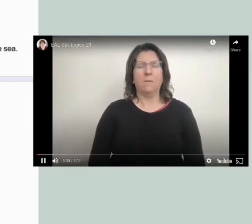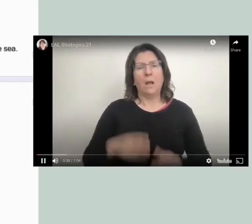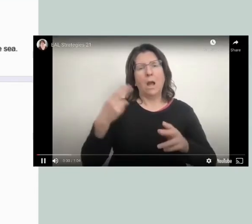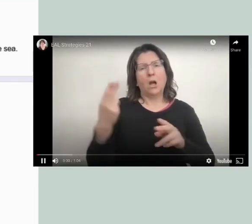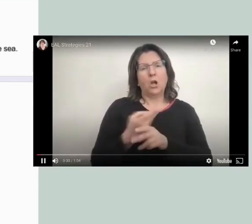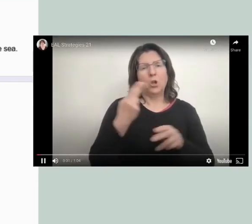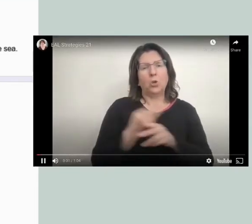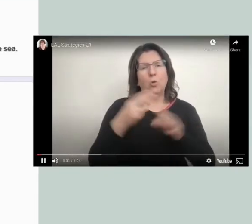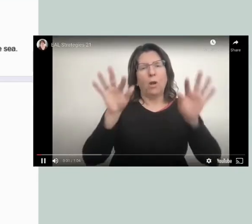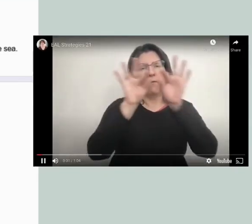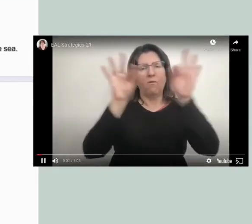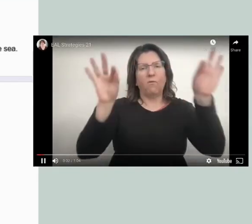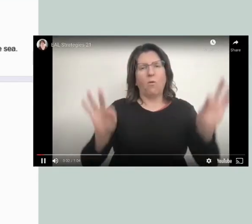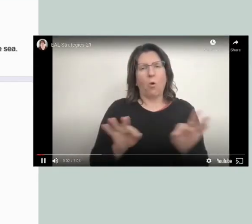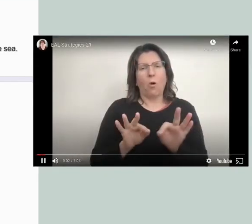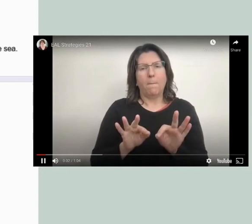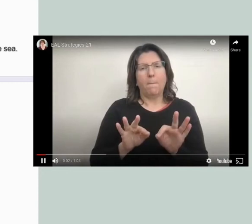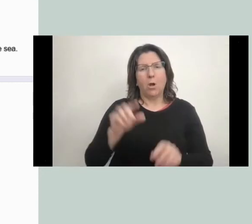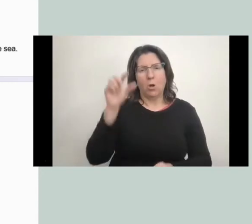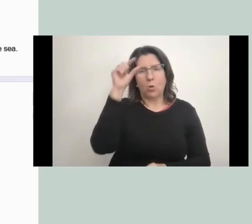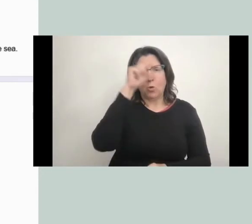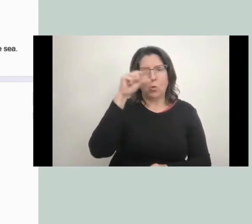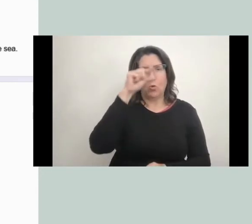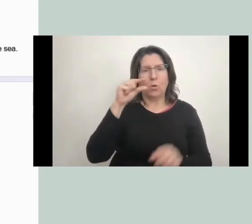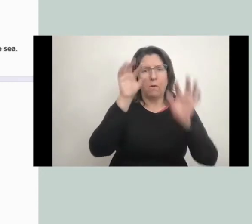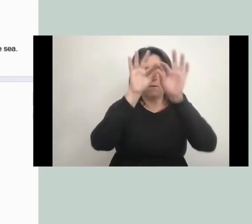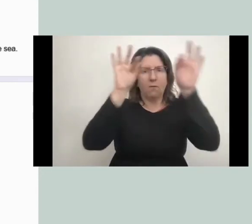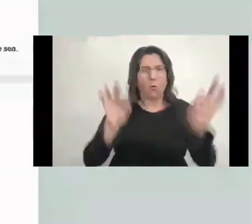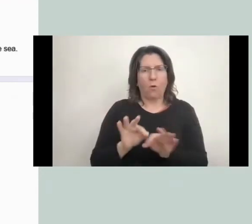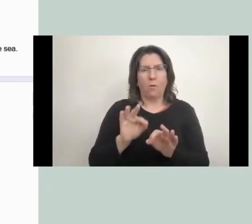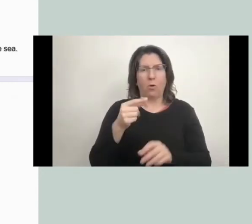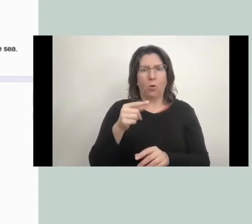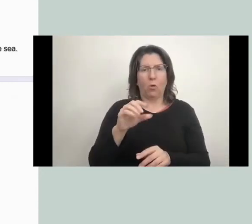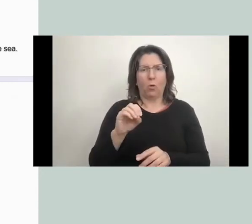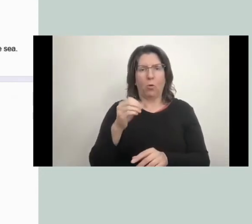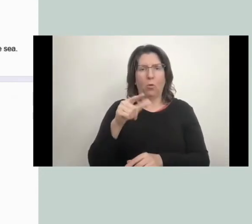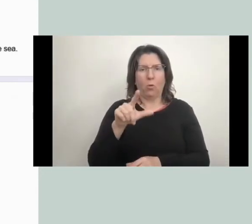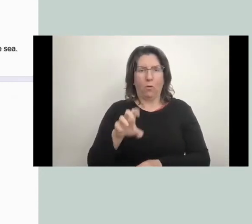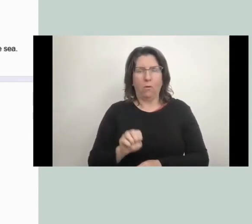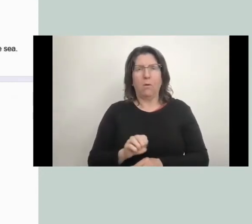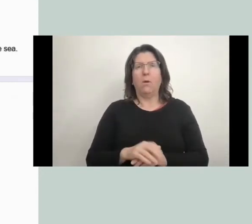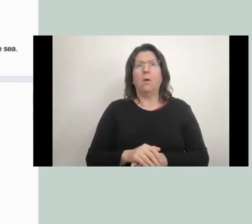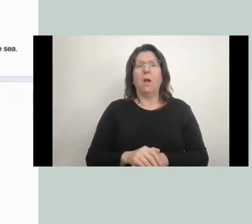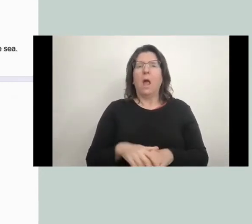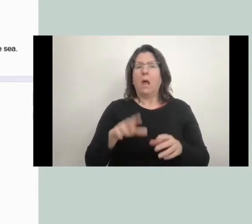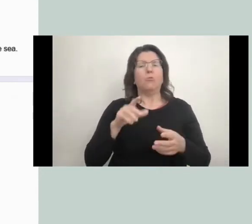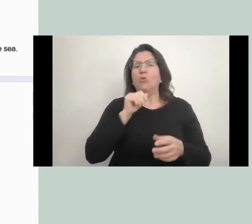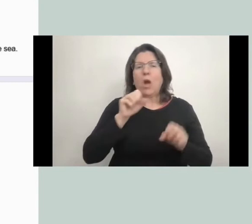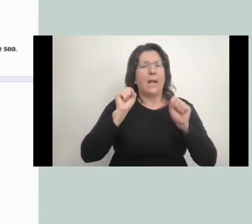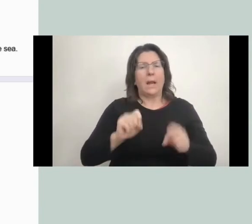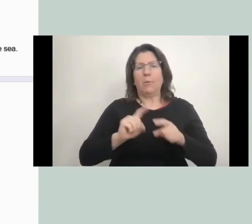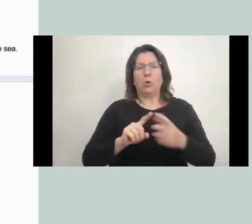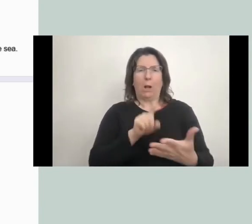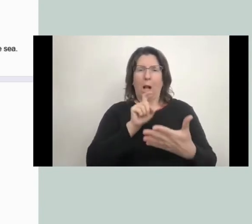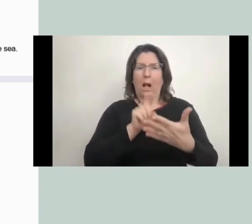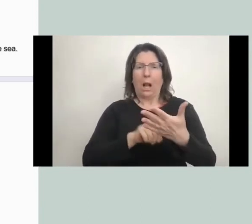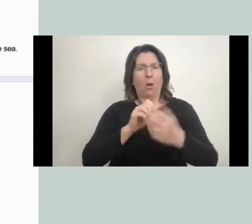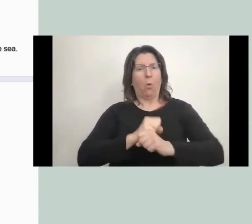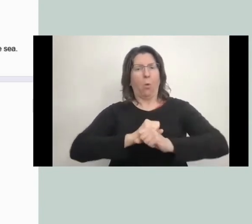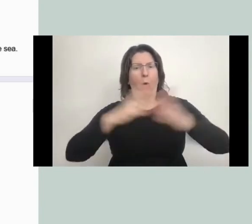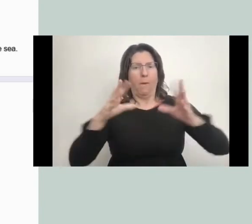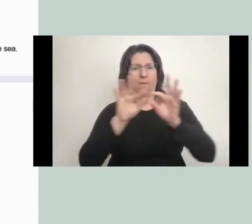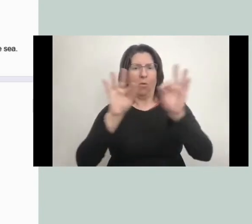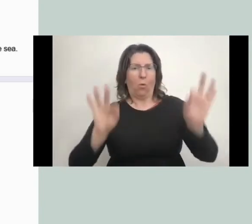Develop your own form - I am just using a regular Google form.